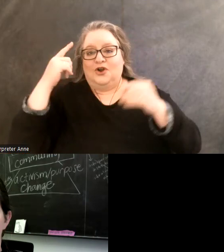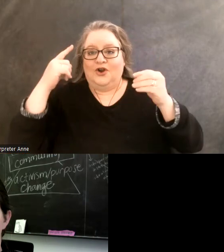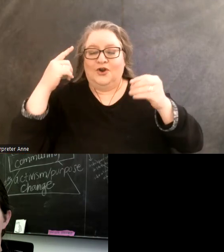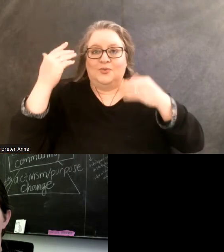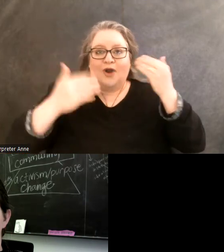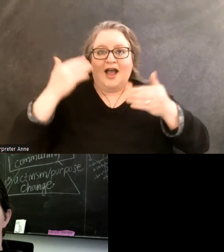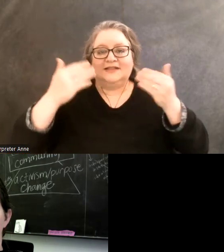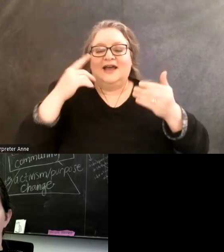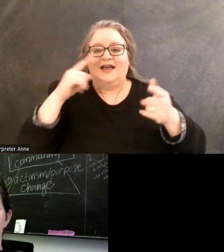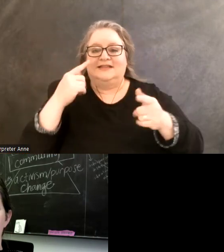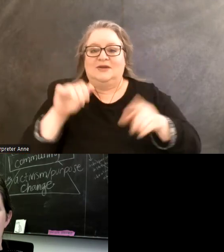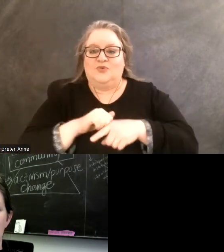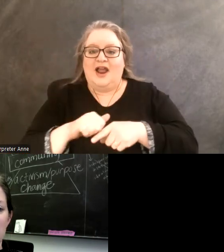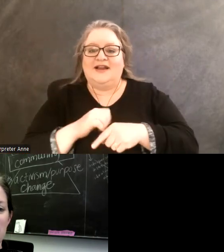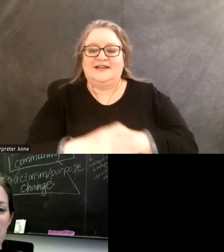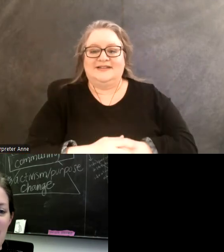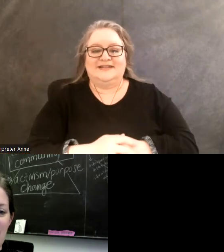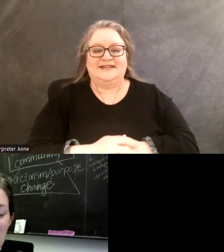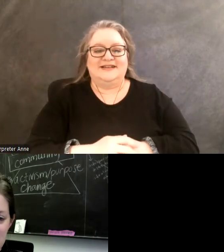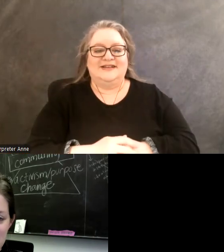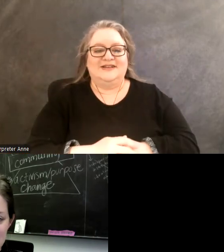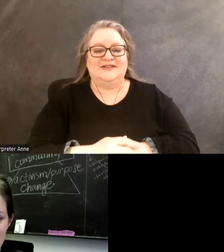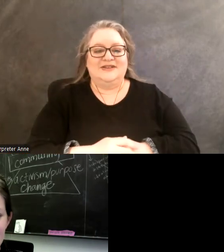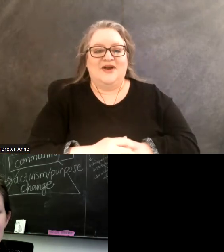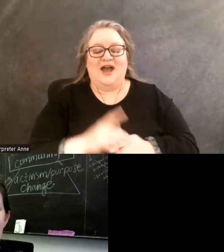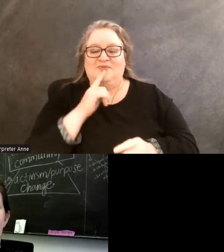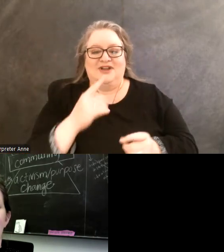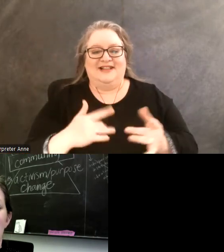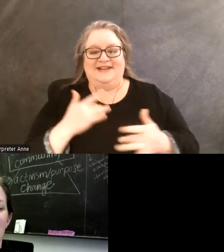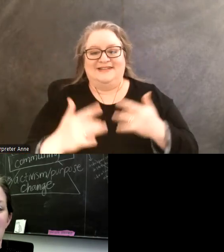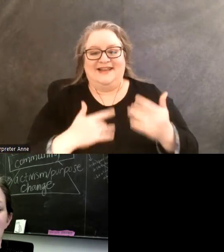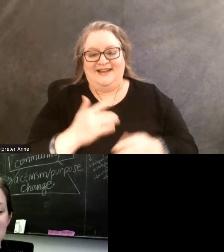practice. So I'm really excited, and last